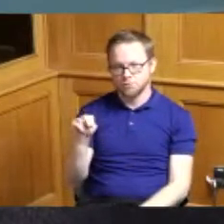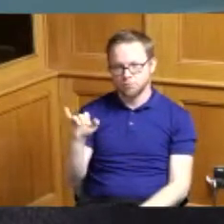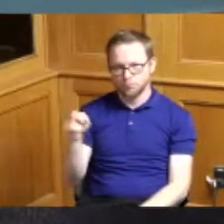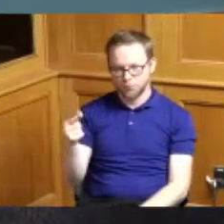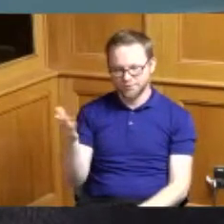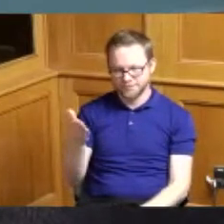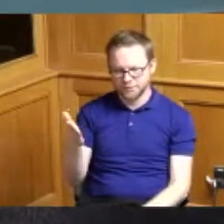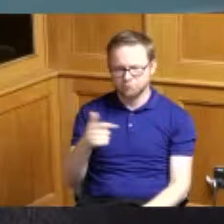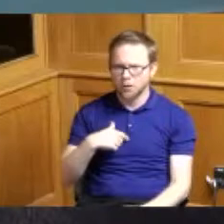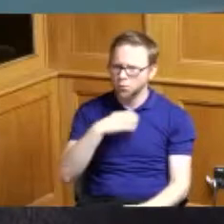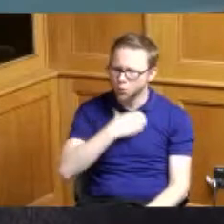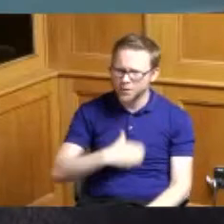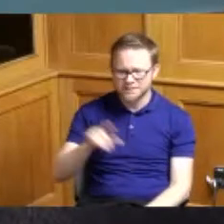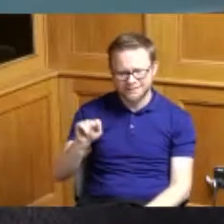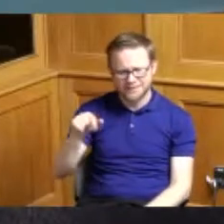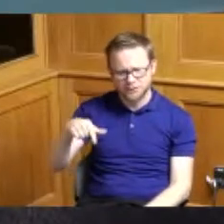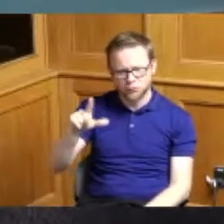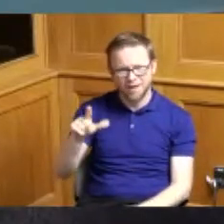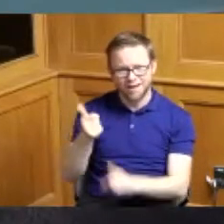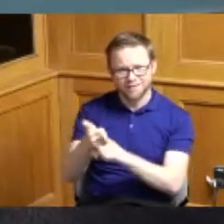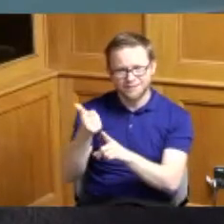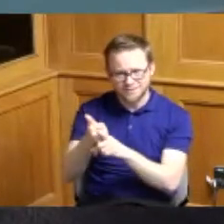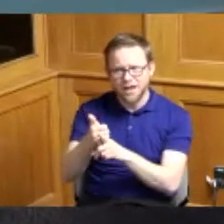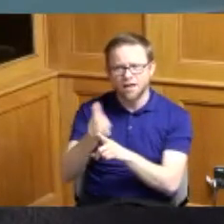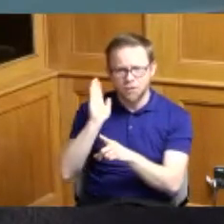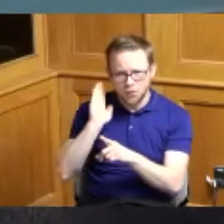TQL would have built for the size of the World Cup